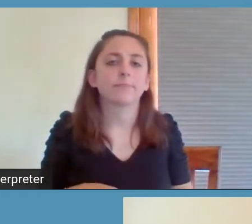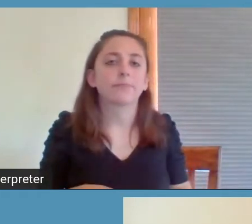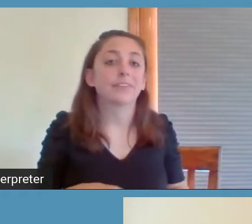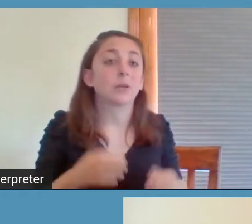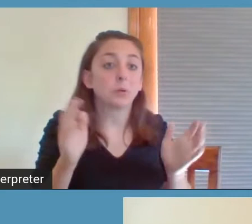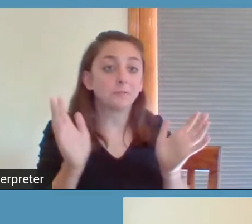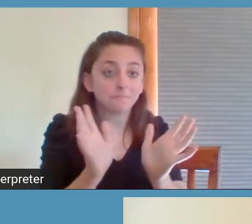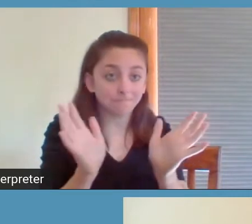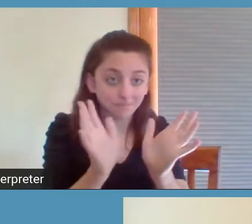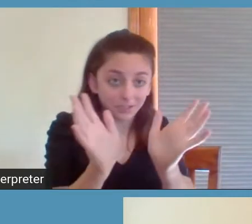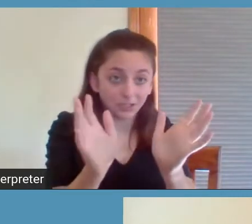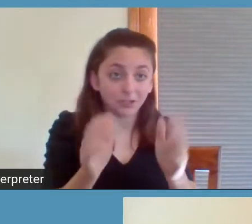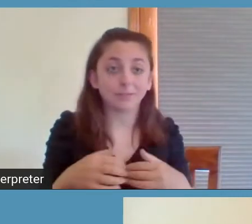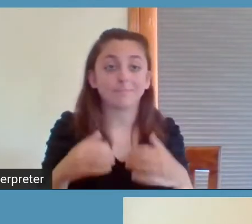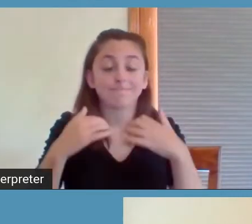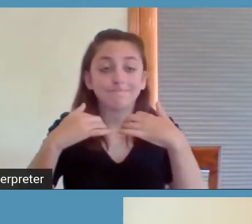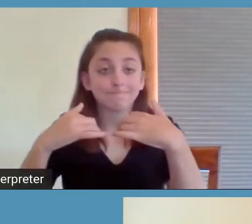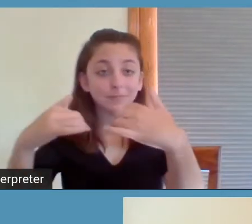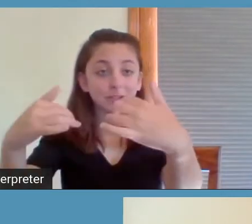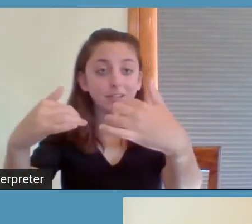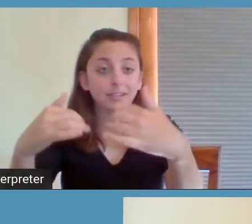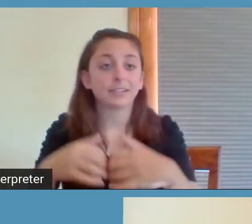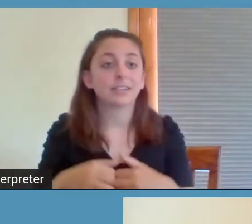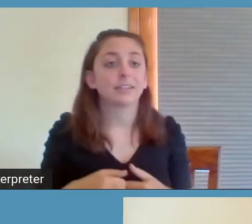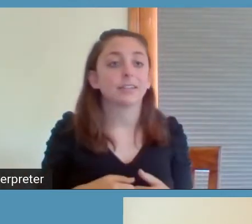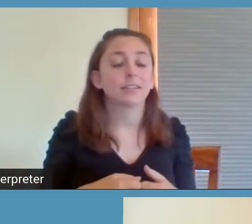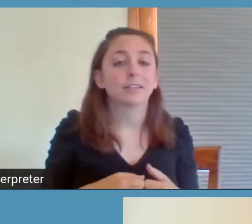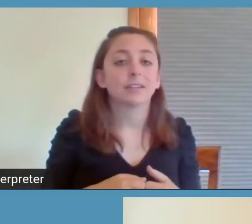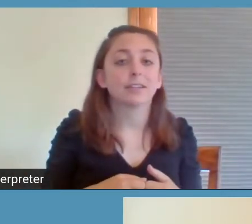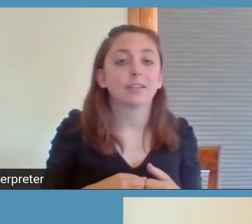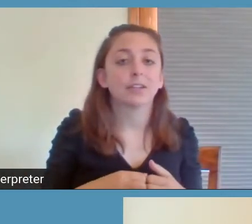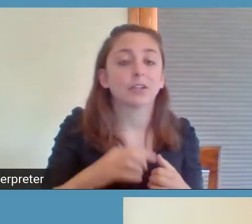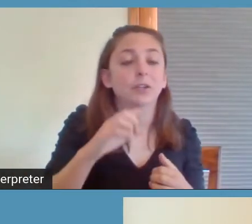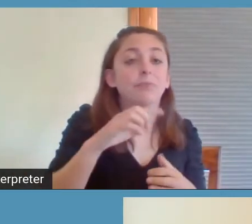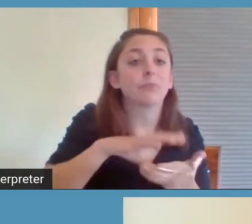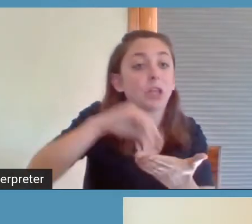audience to engage the the learning hub and the in the communities that are in there and especially